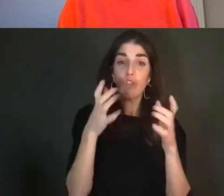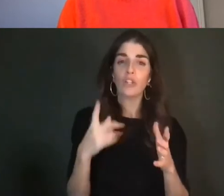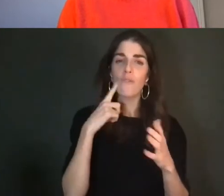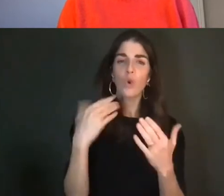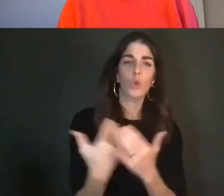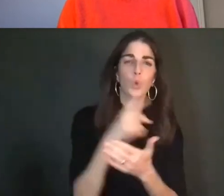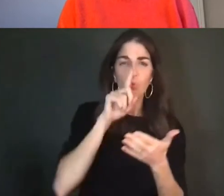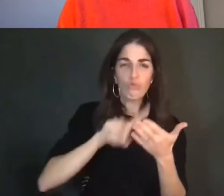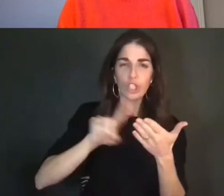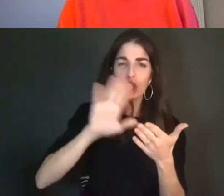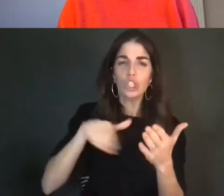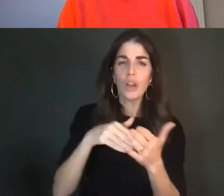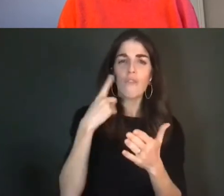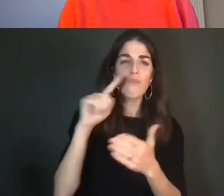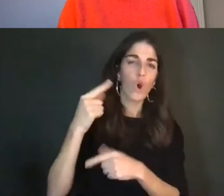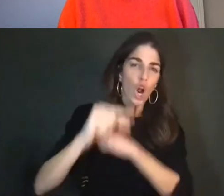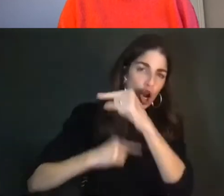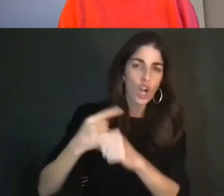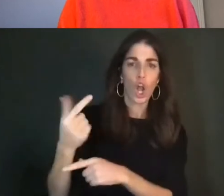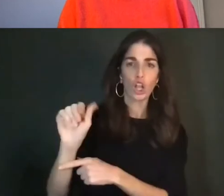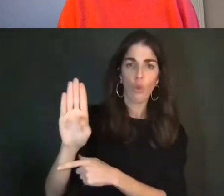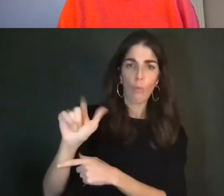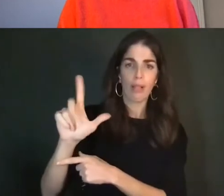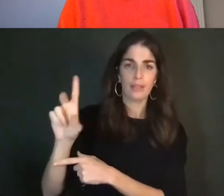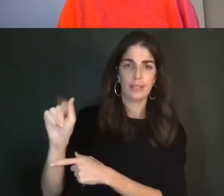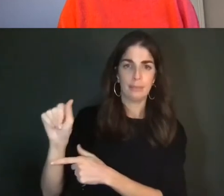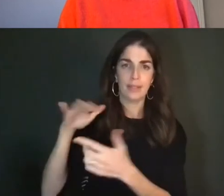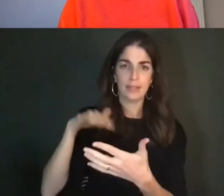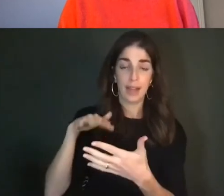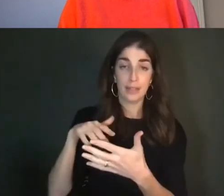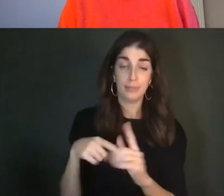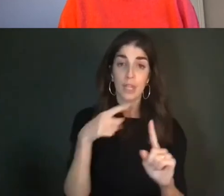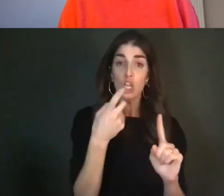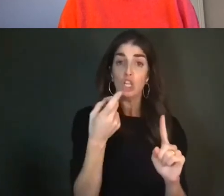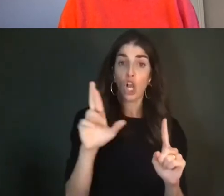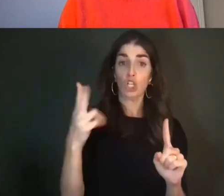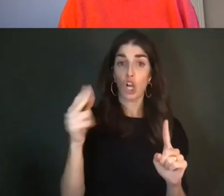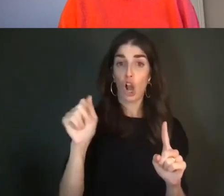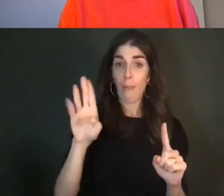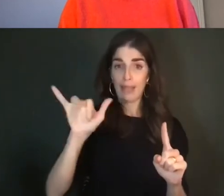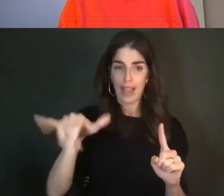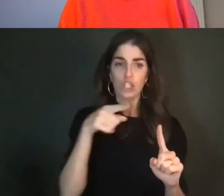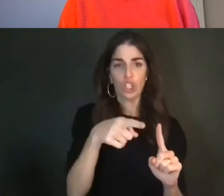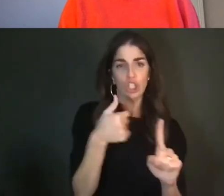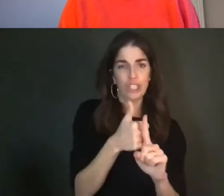for Global Disabilities Studies. Dr. Hartblay is -- identifies as a non-disabled ally to